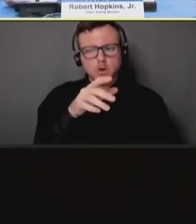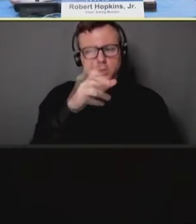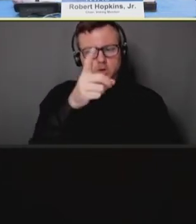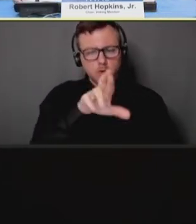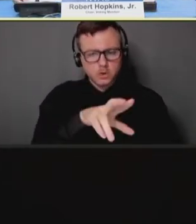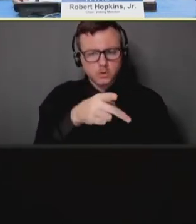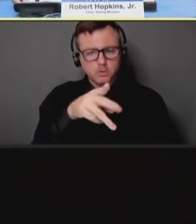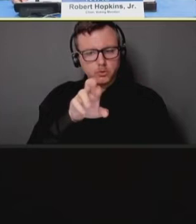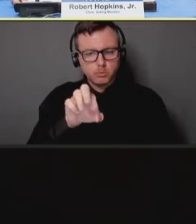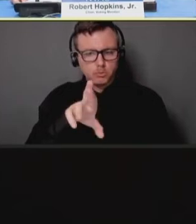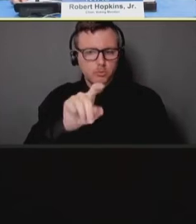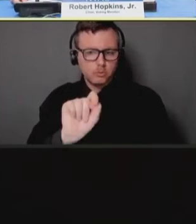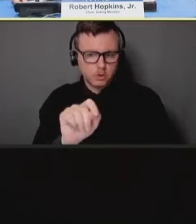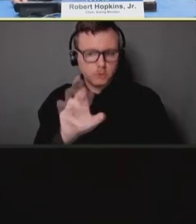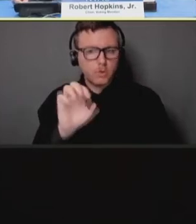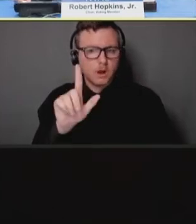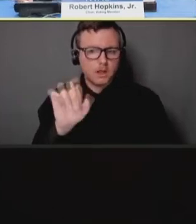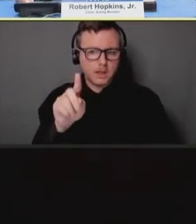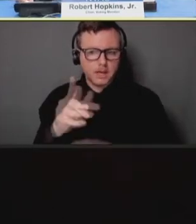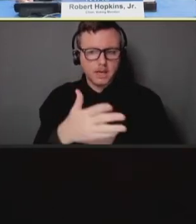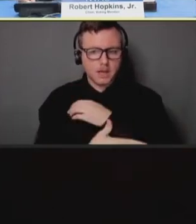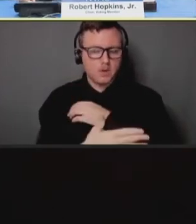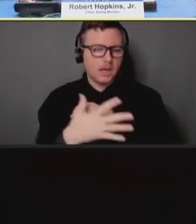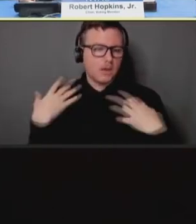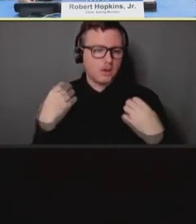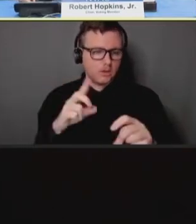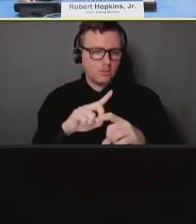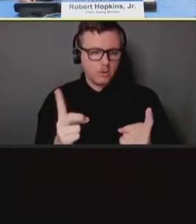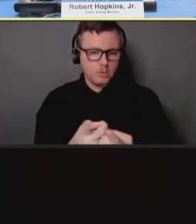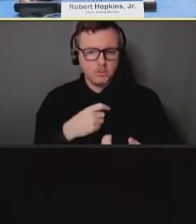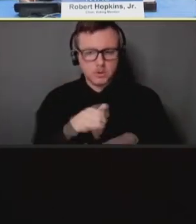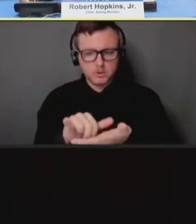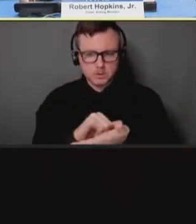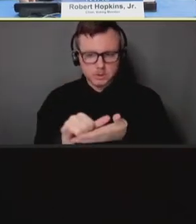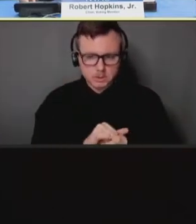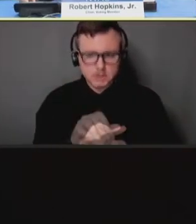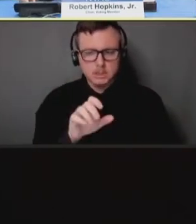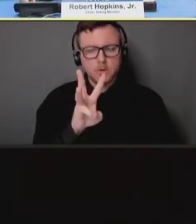Then Dr. Steven Wassilak from the Centers for Disease and Control and Prevention on